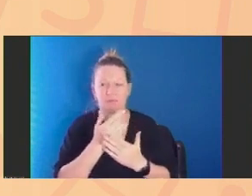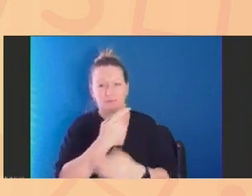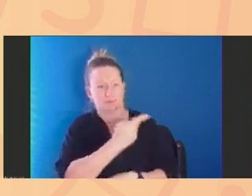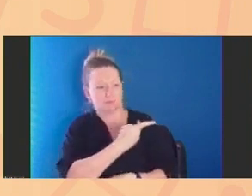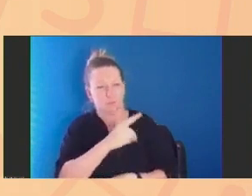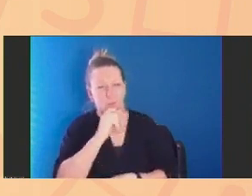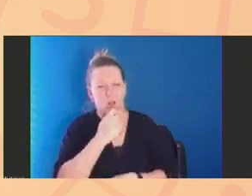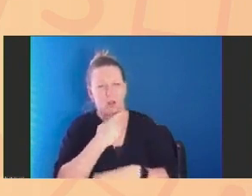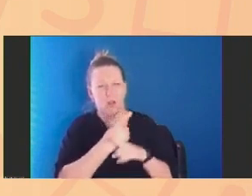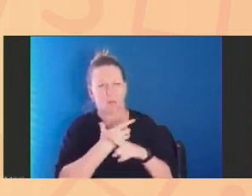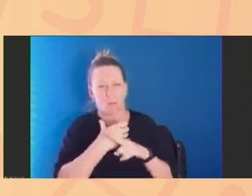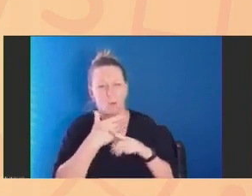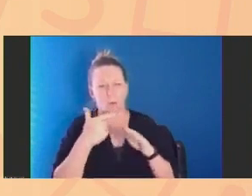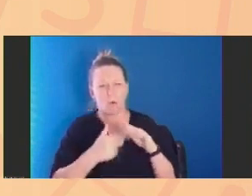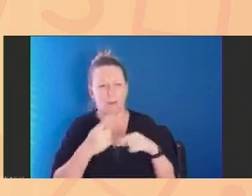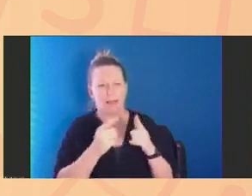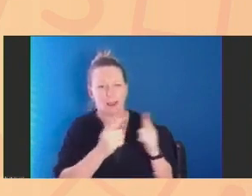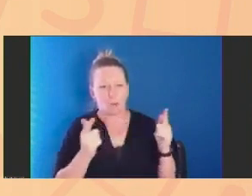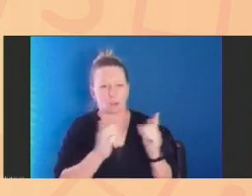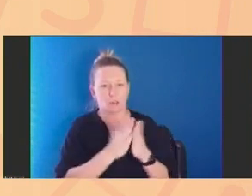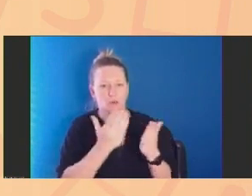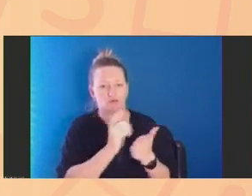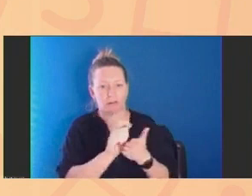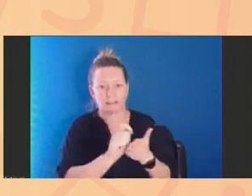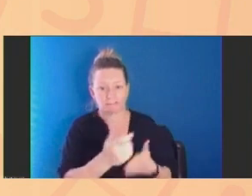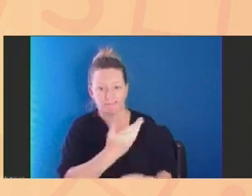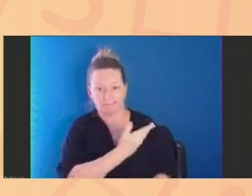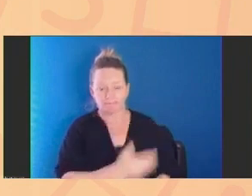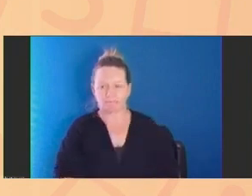been doing with language and with book writing or resource creating.